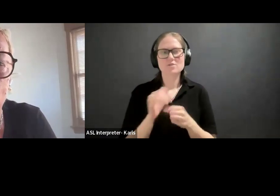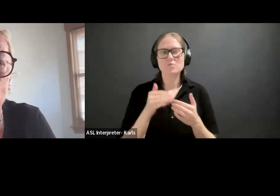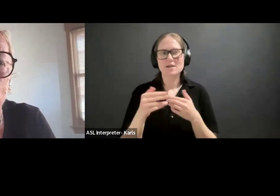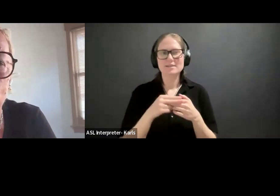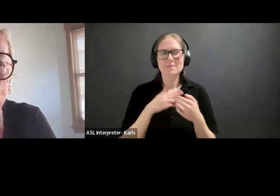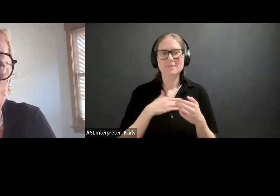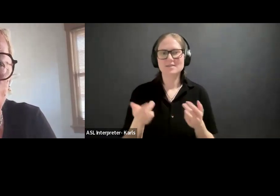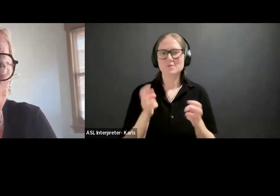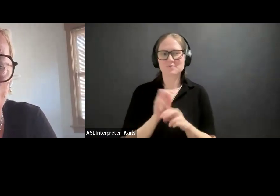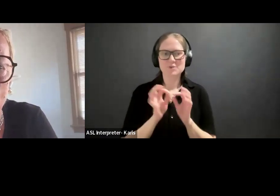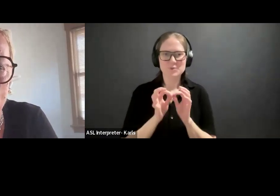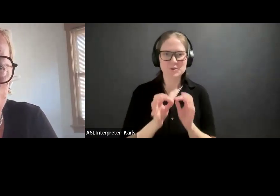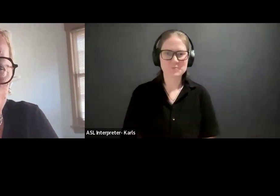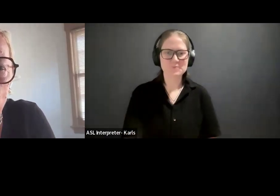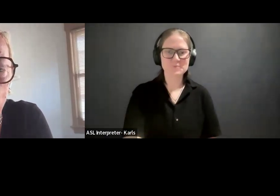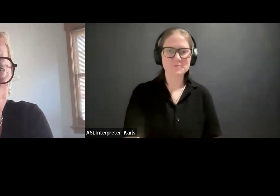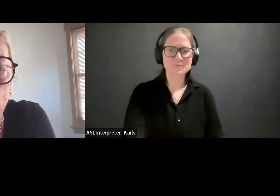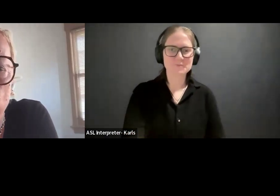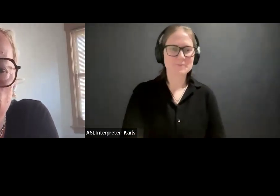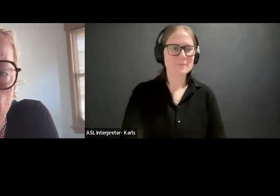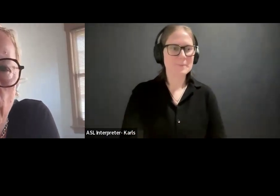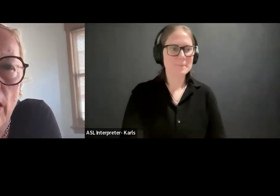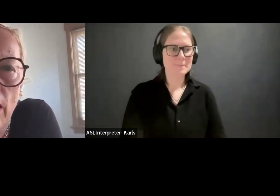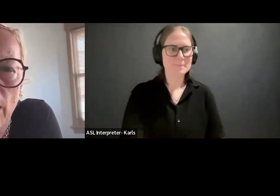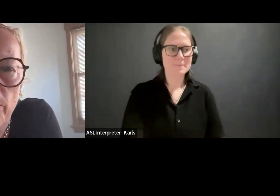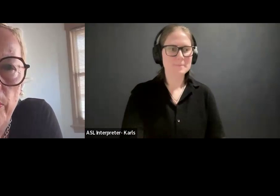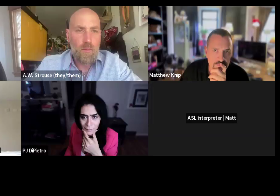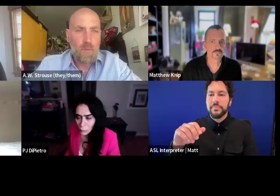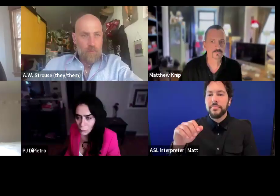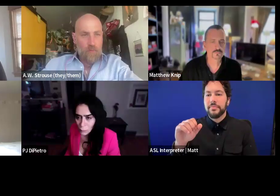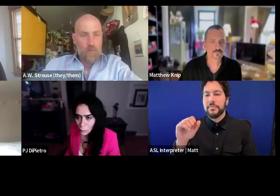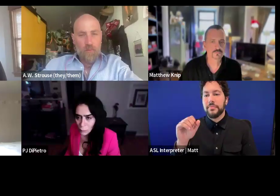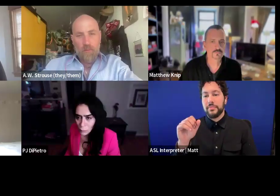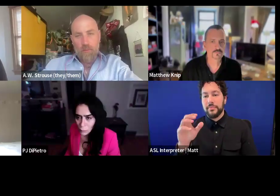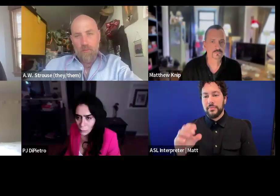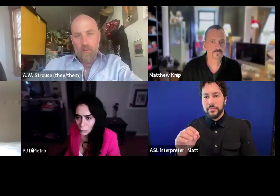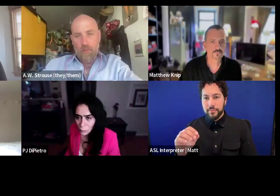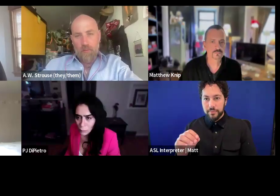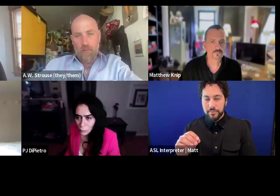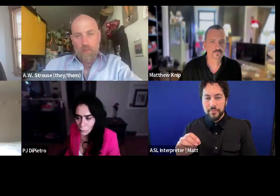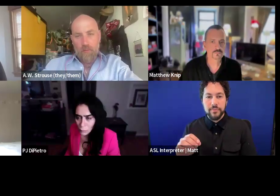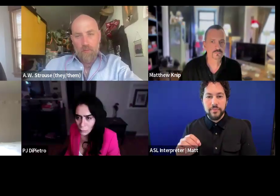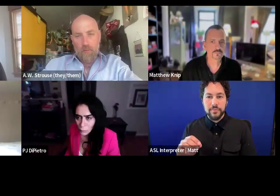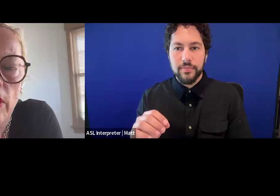Thank you. So, Um…